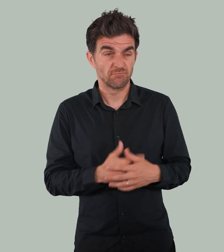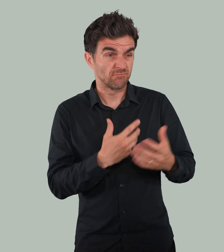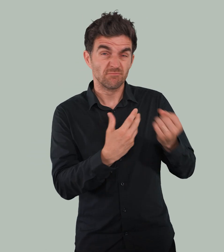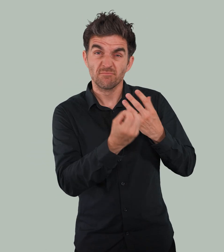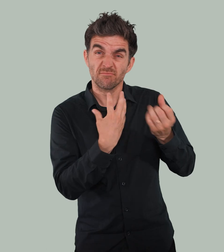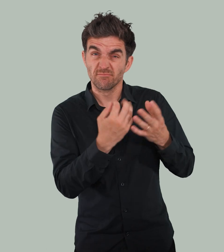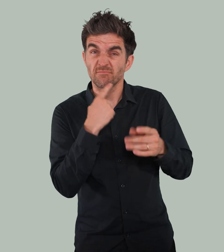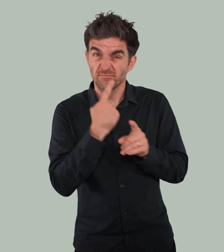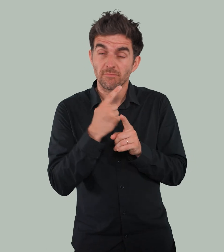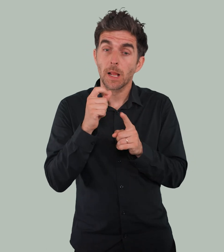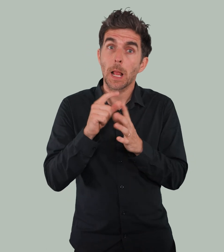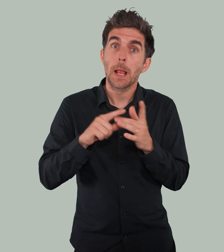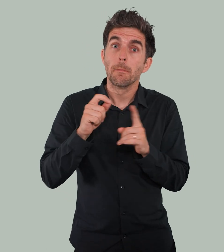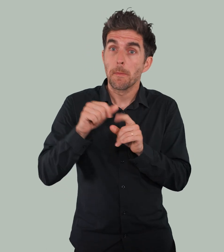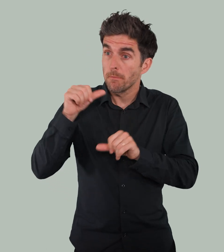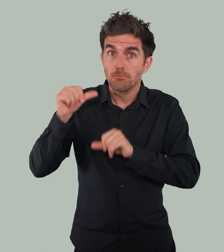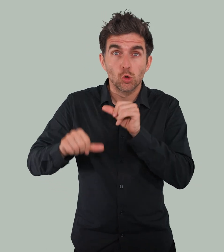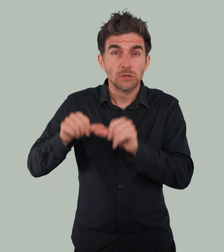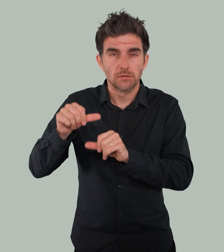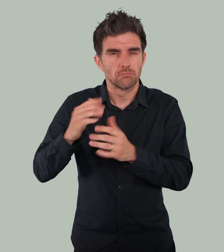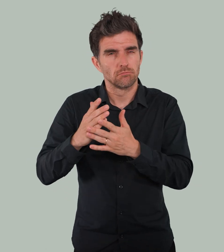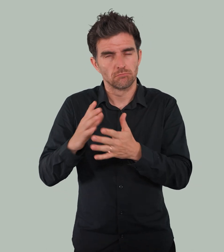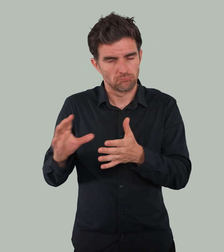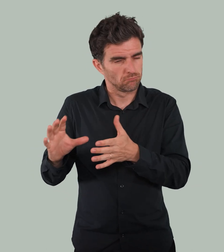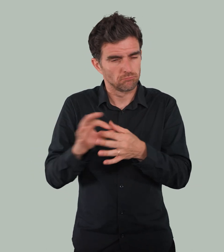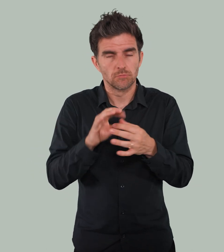Respondents indicate that the PIP process is associated with